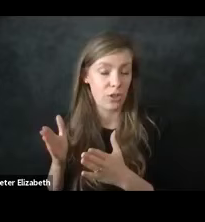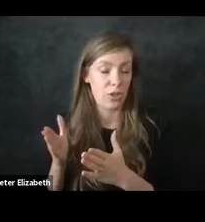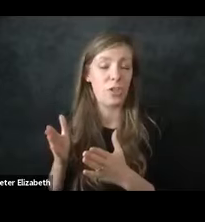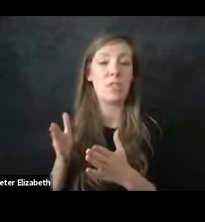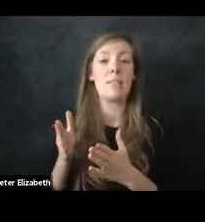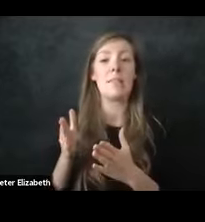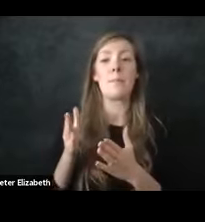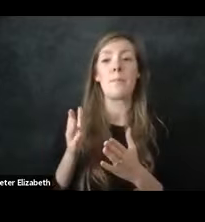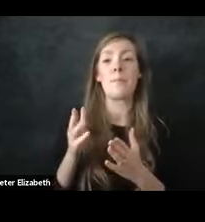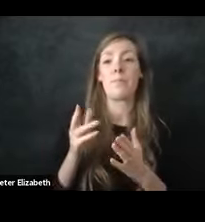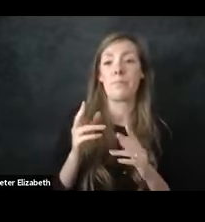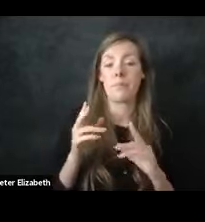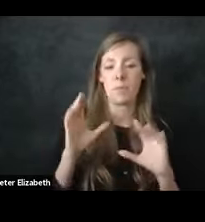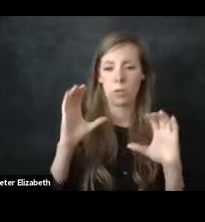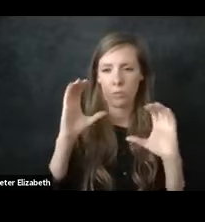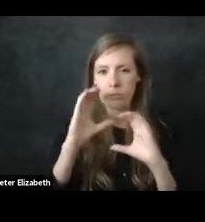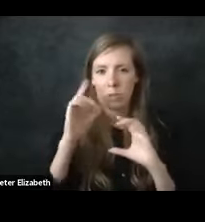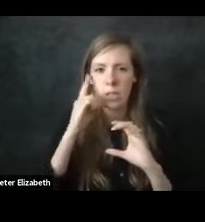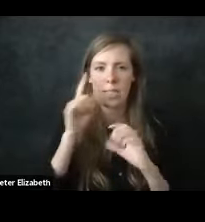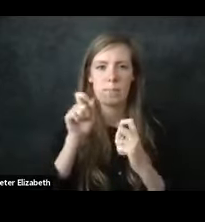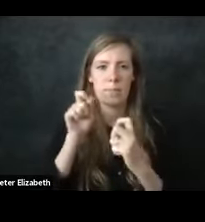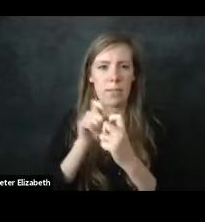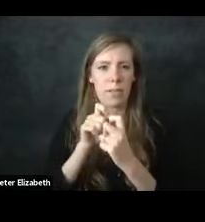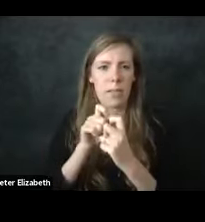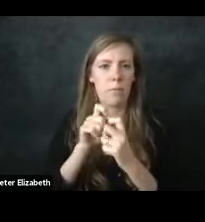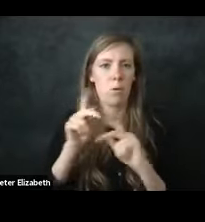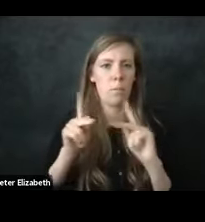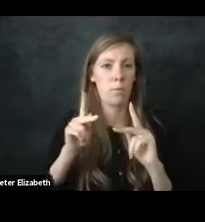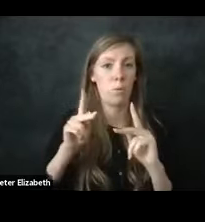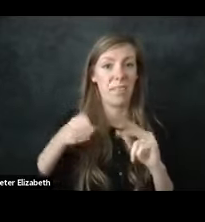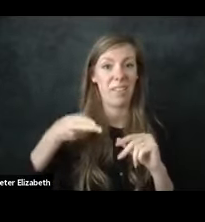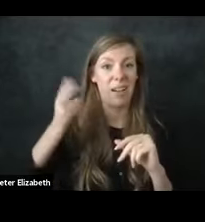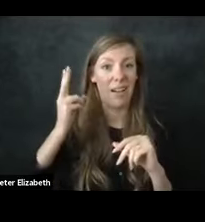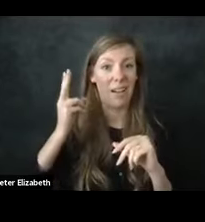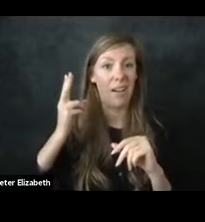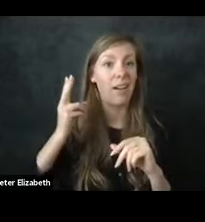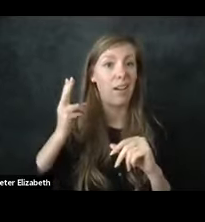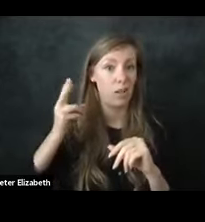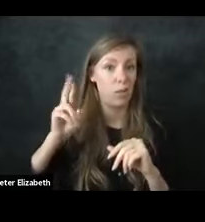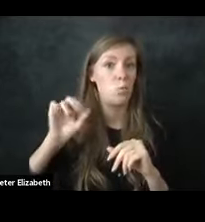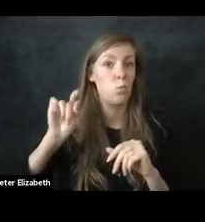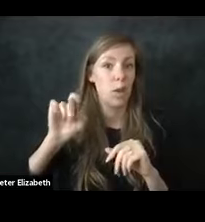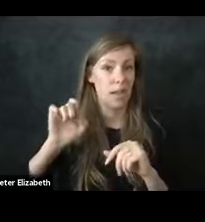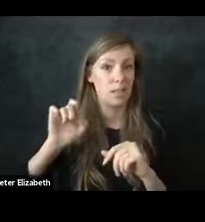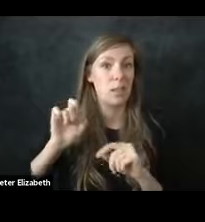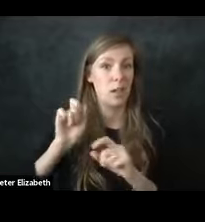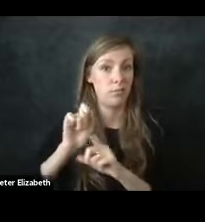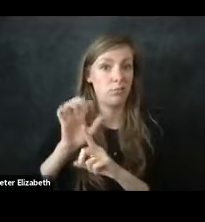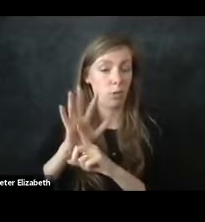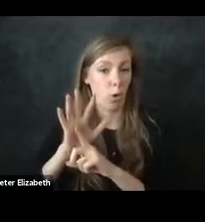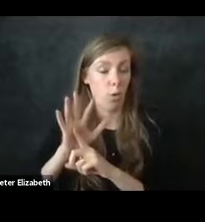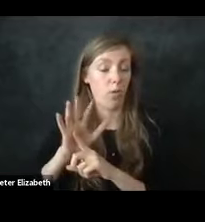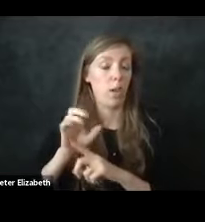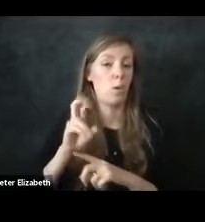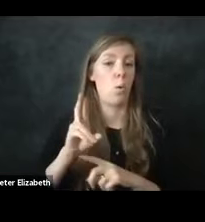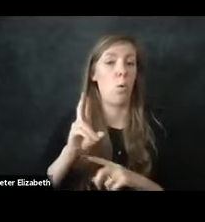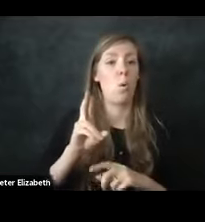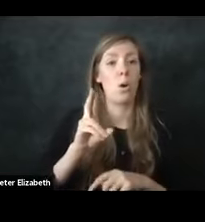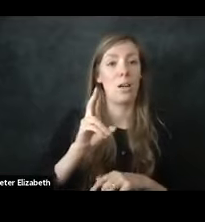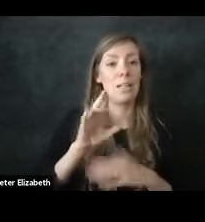of Kobit, 19, low vaccination rates, and neighborhoods with large numbers of English language learners.